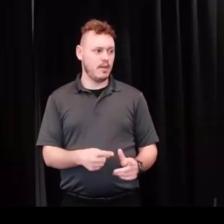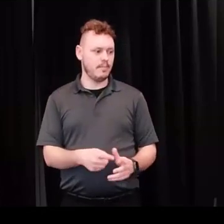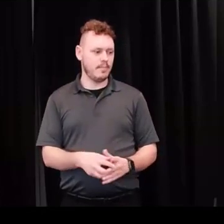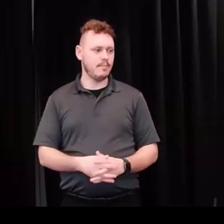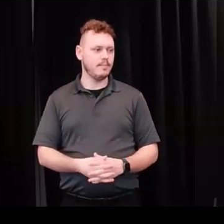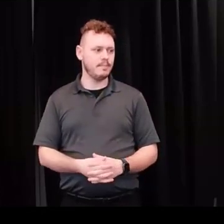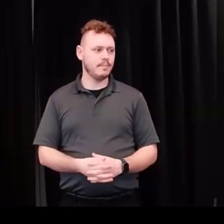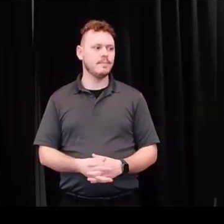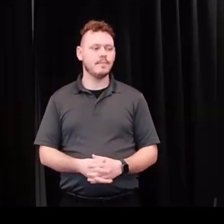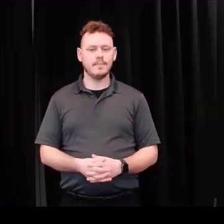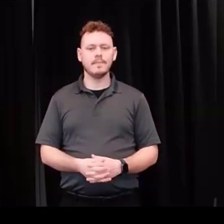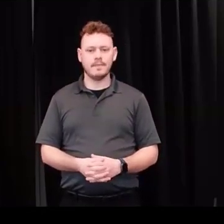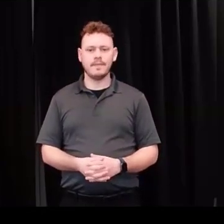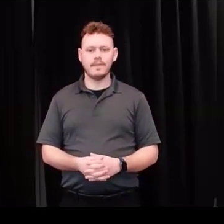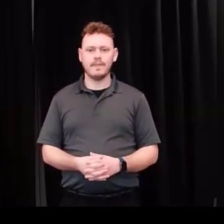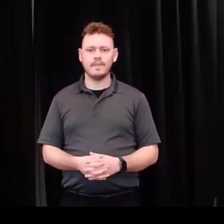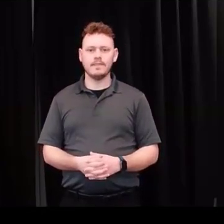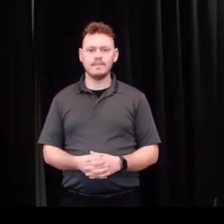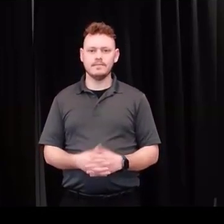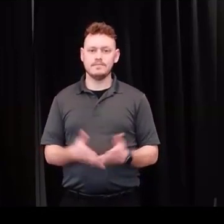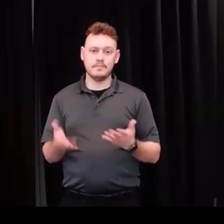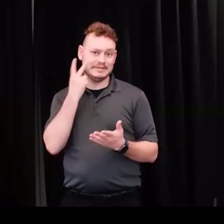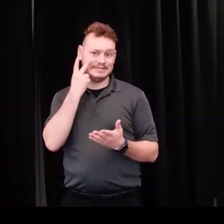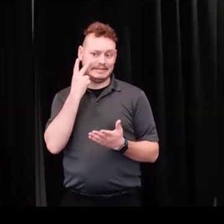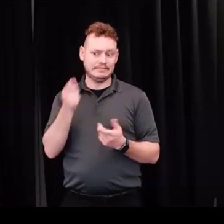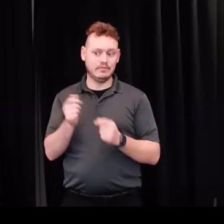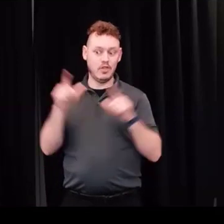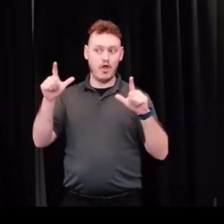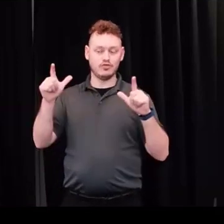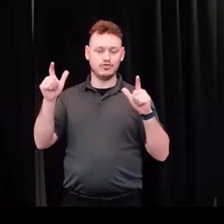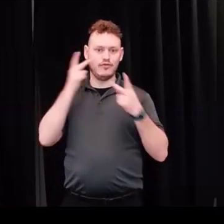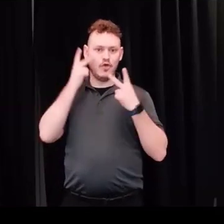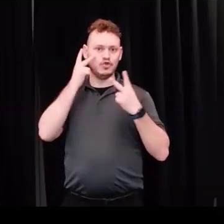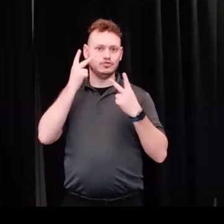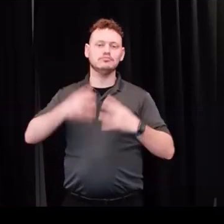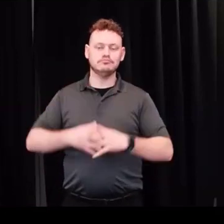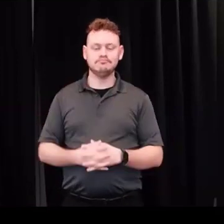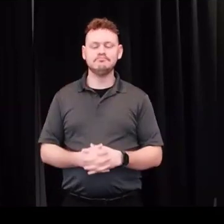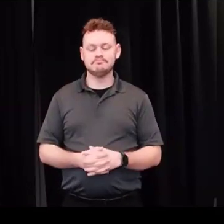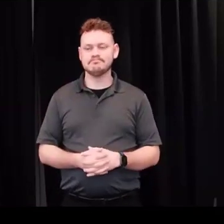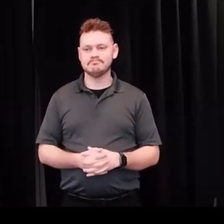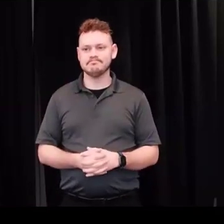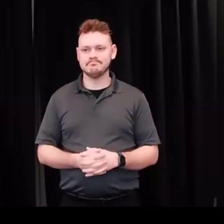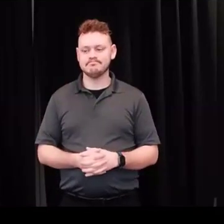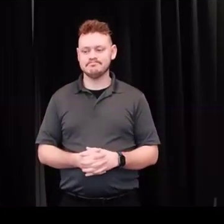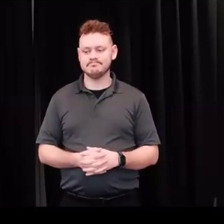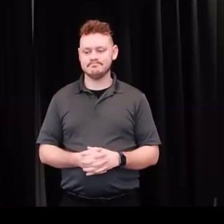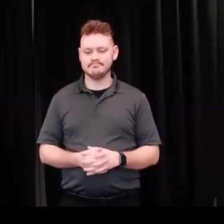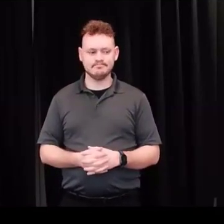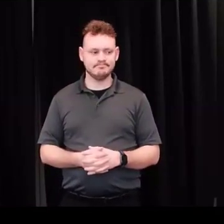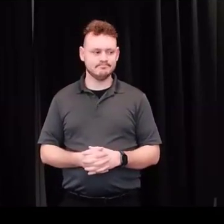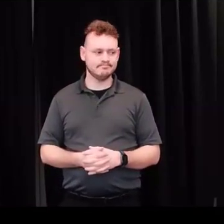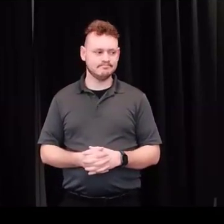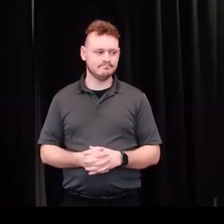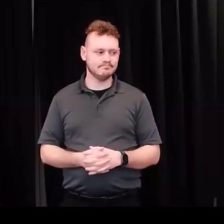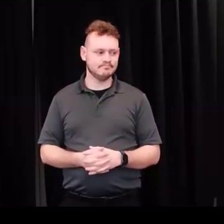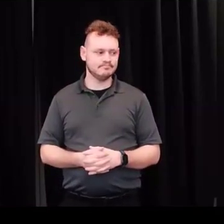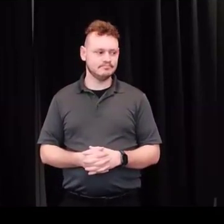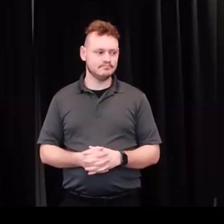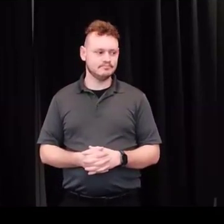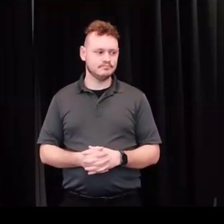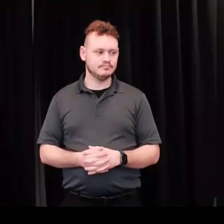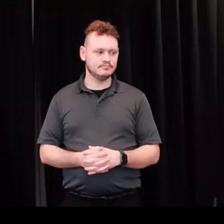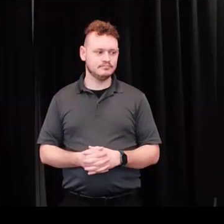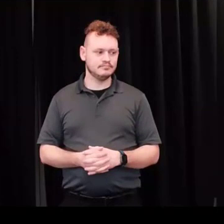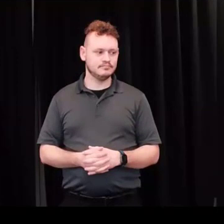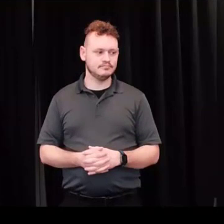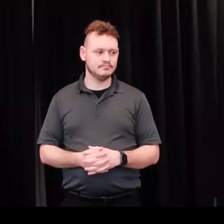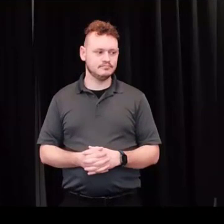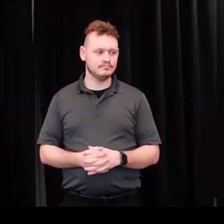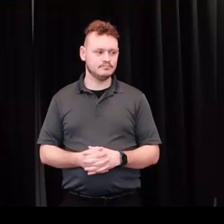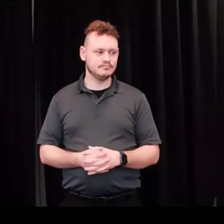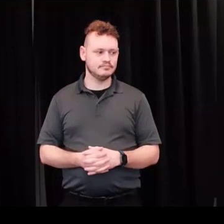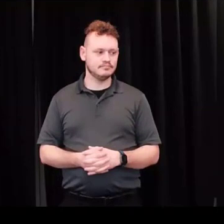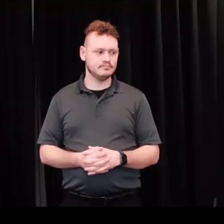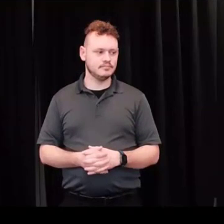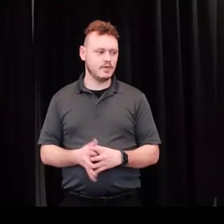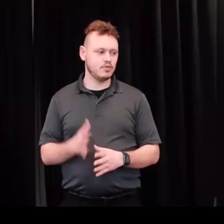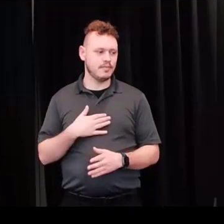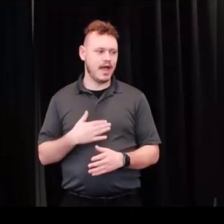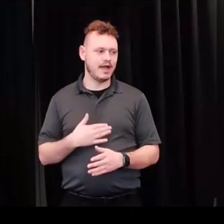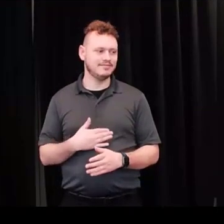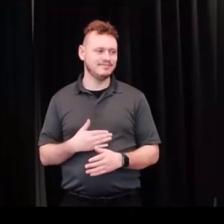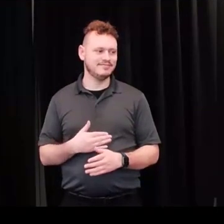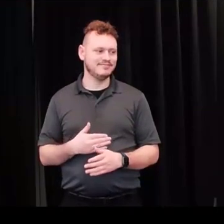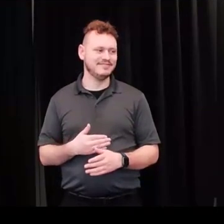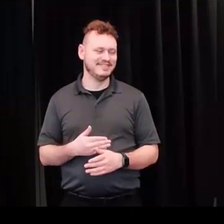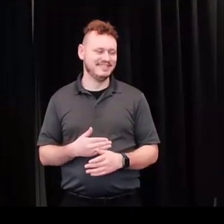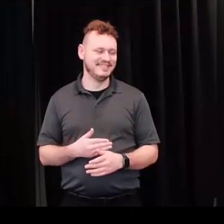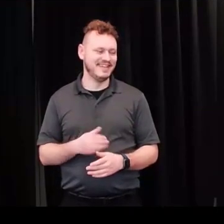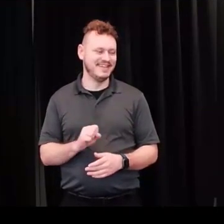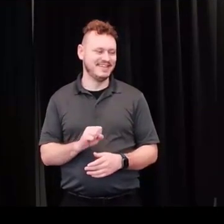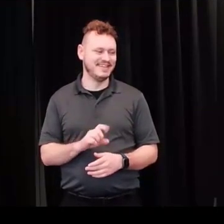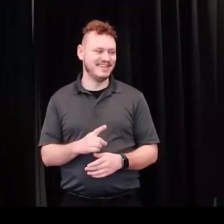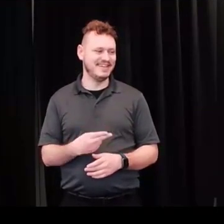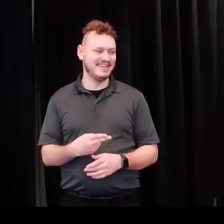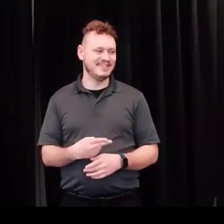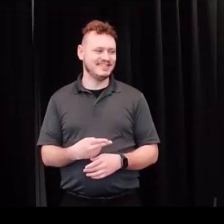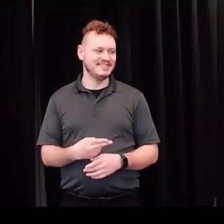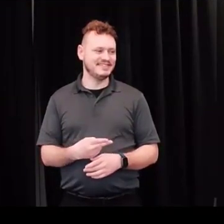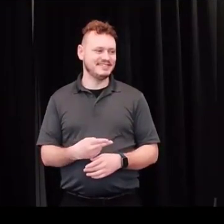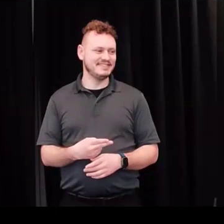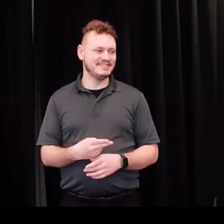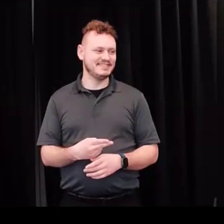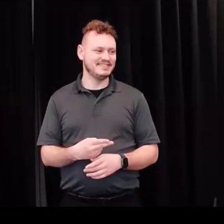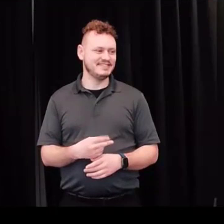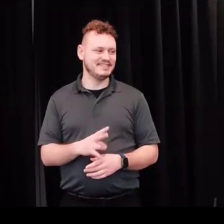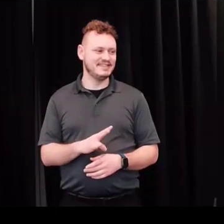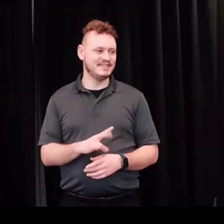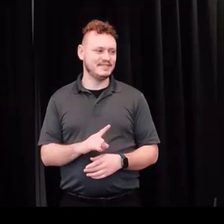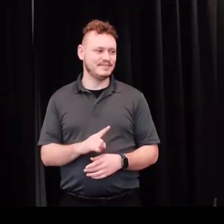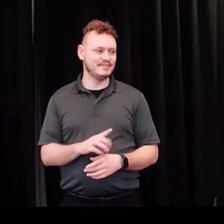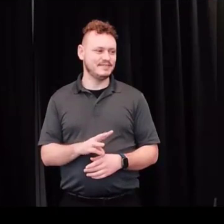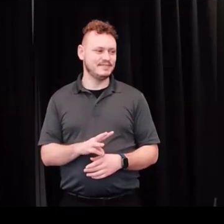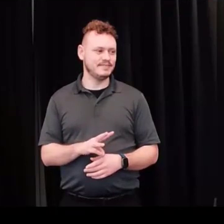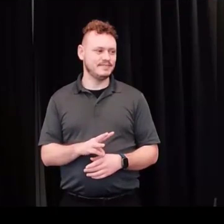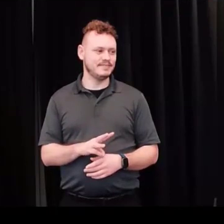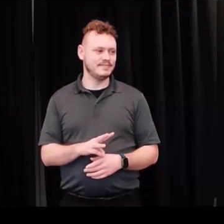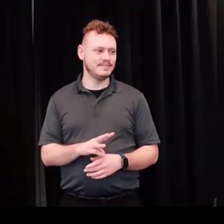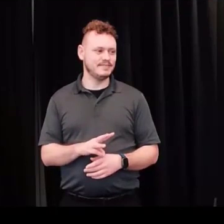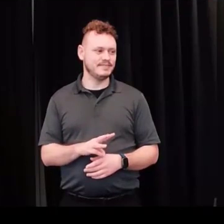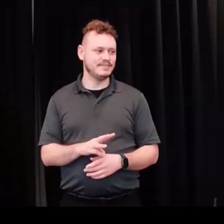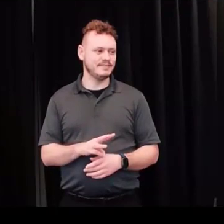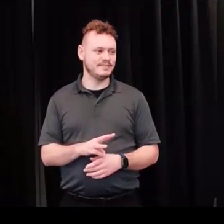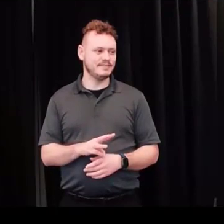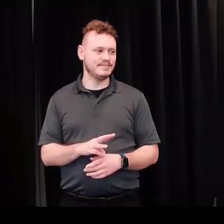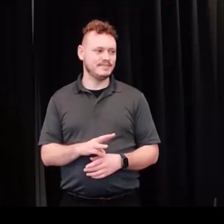that in a larger version. Let's see if we can forward this. Keep it going. Or maybe not. Oh,